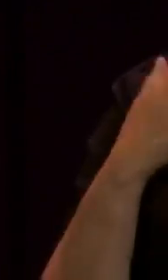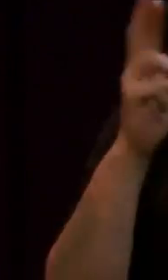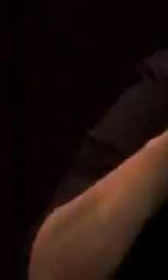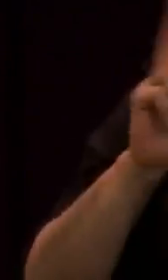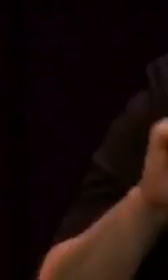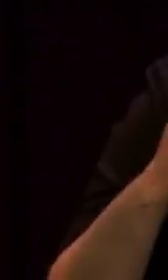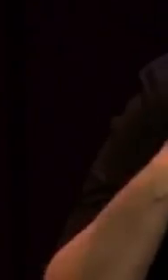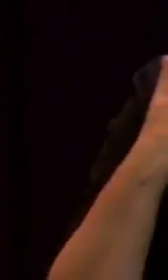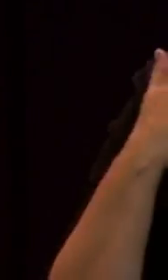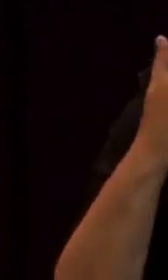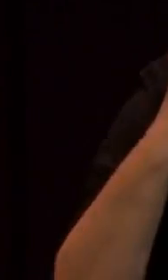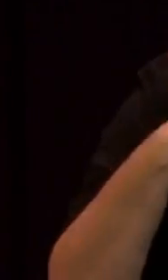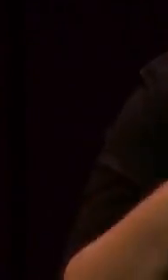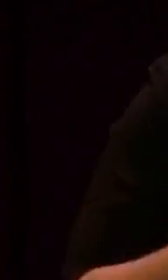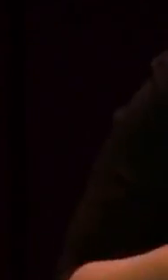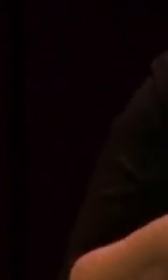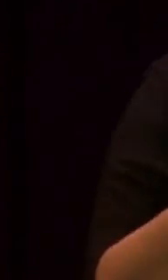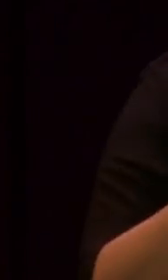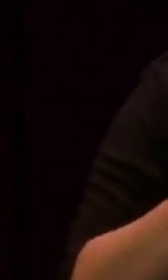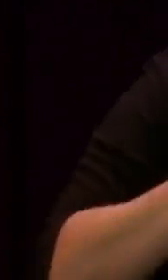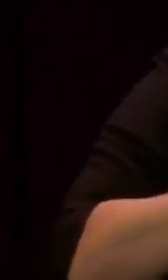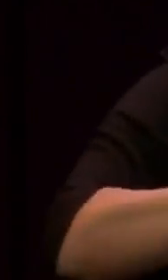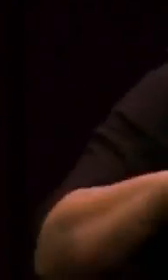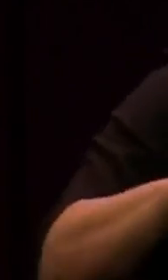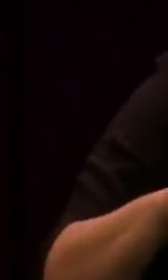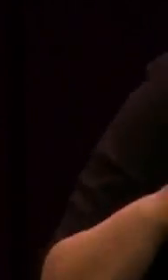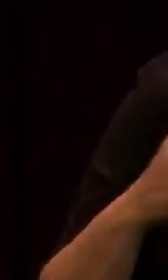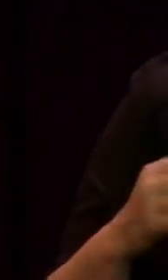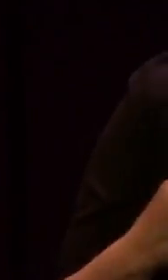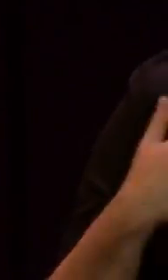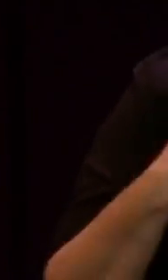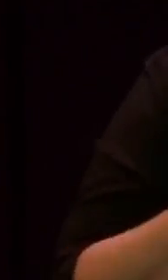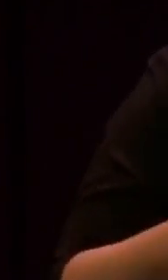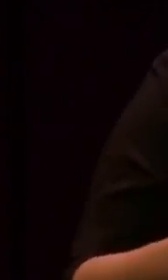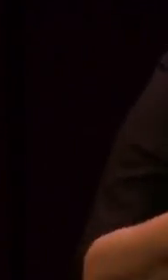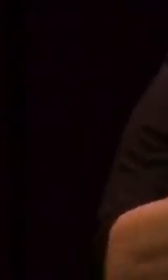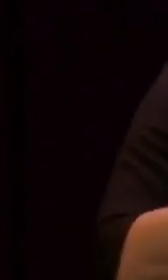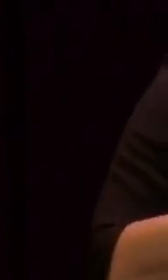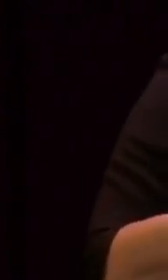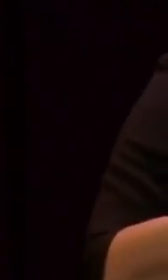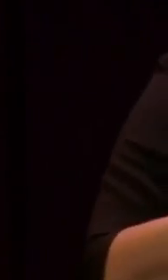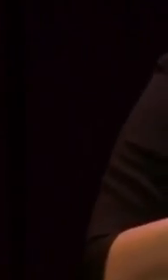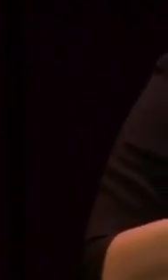AND NOW WE ARE COMING BACK. AND WE DESERVE TO BE MADE A